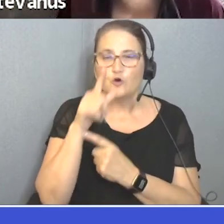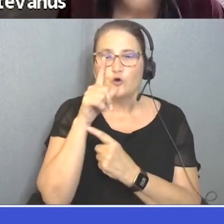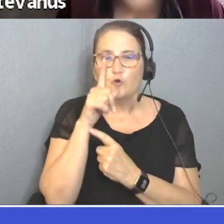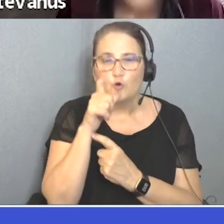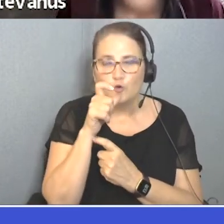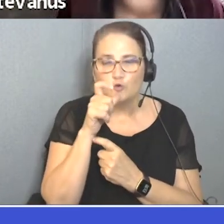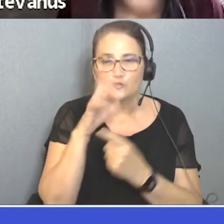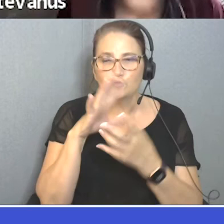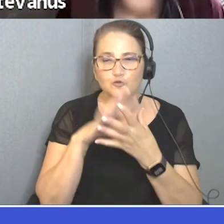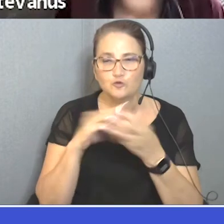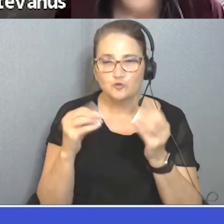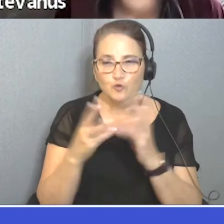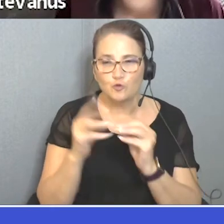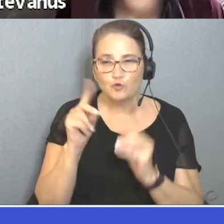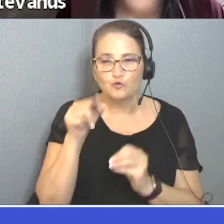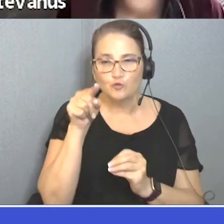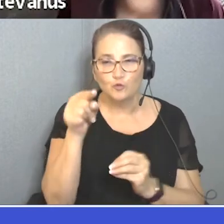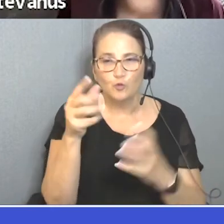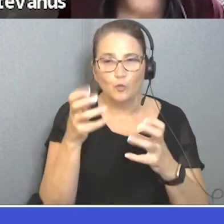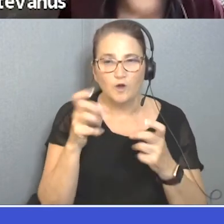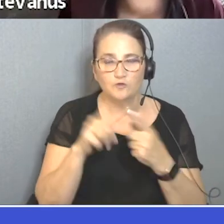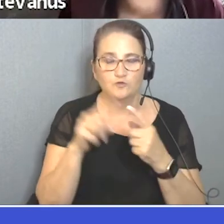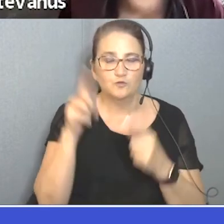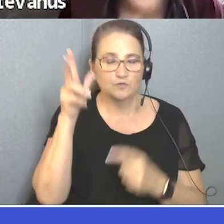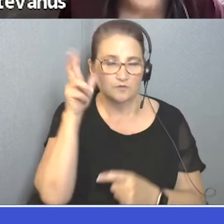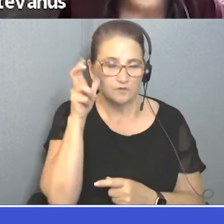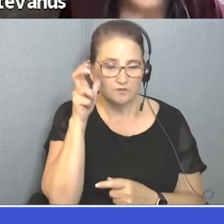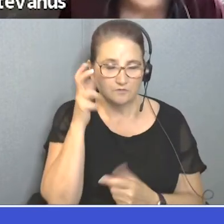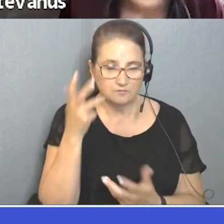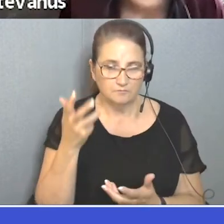the discovery mapping,